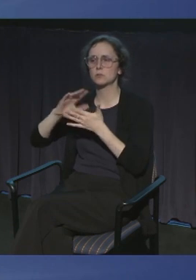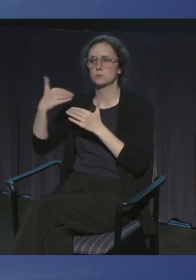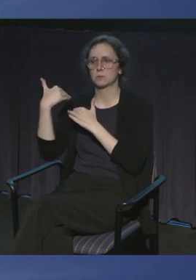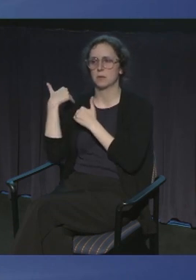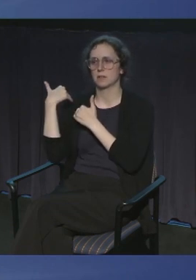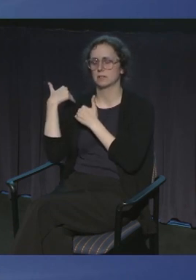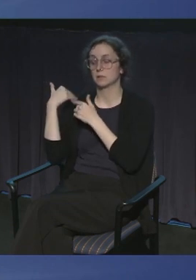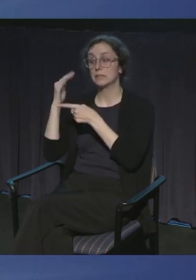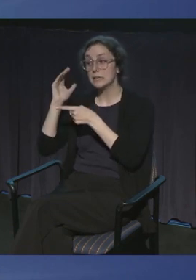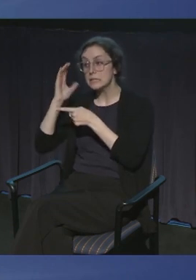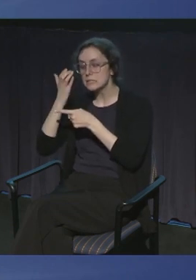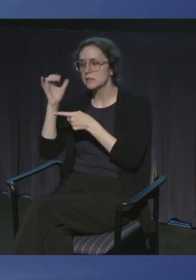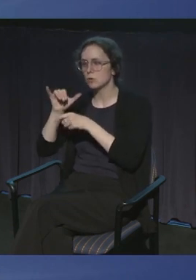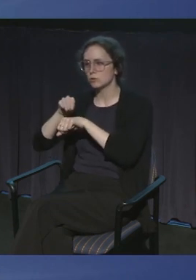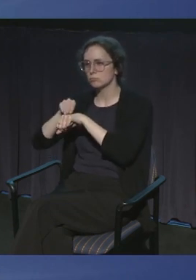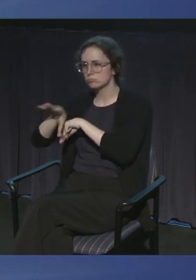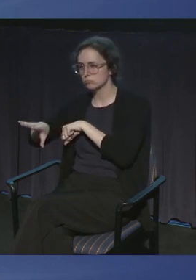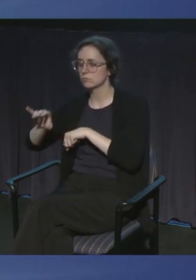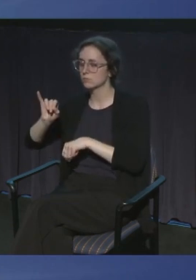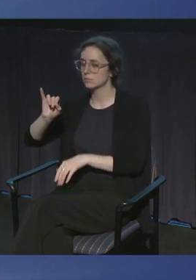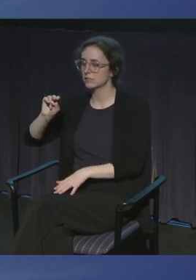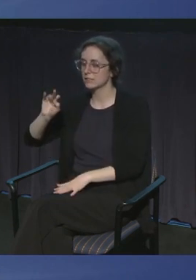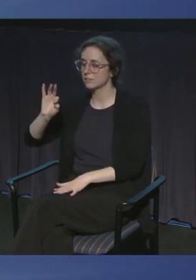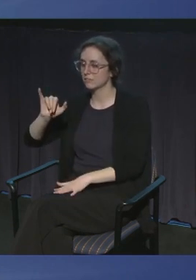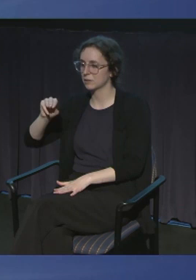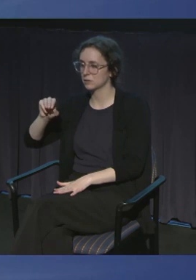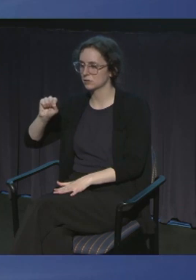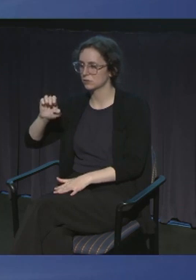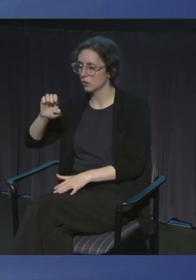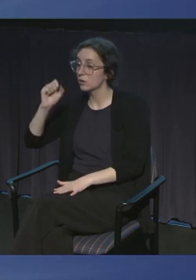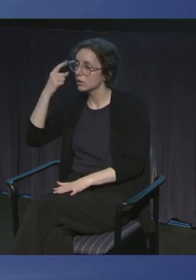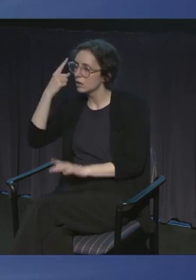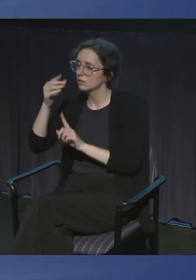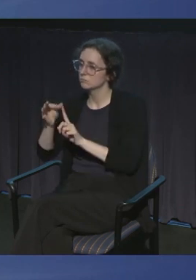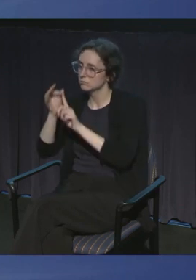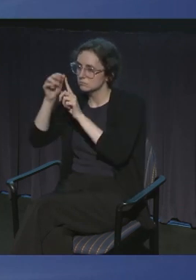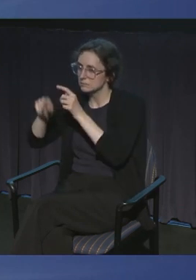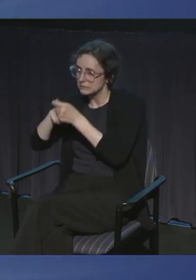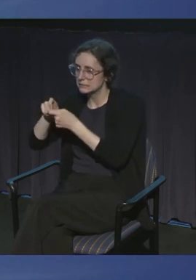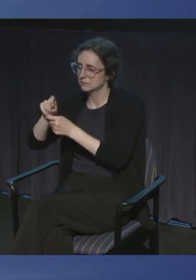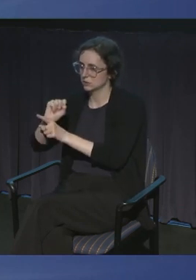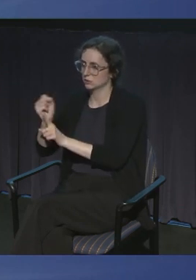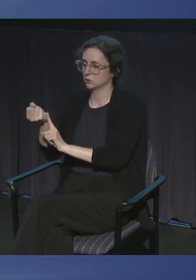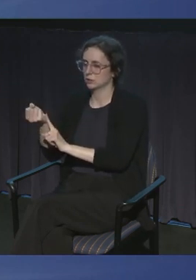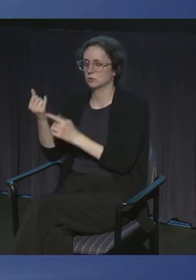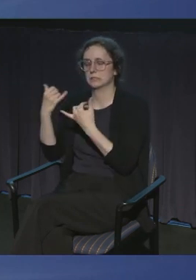HAS BEEN FOUND TO ACTIVATE INFLAMMAZONES UNDER SOME CIRCUMSTANCES.